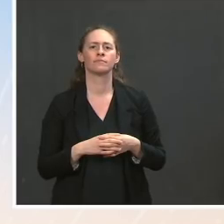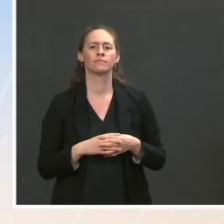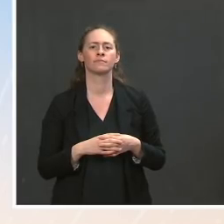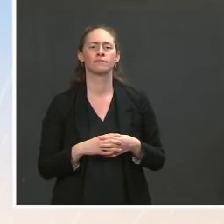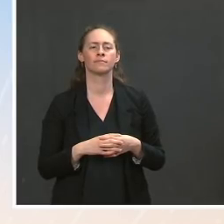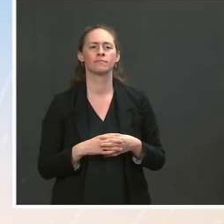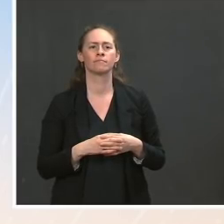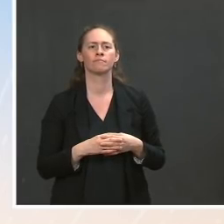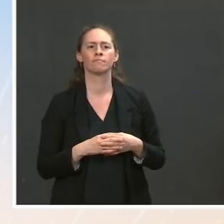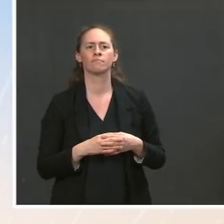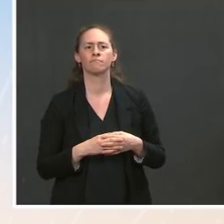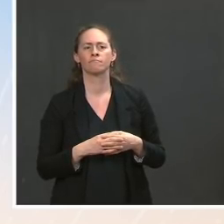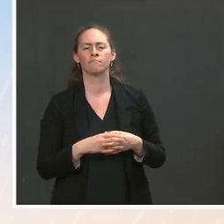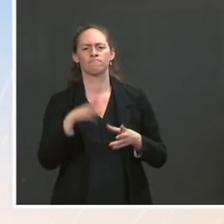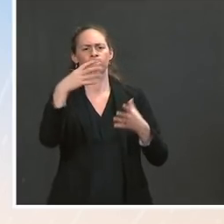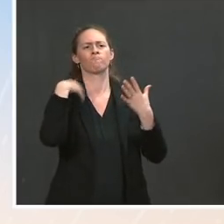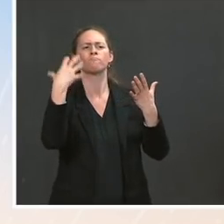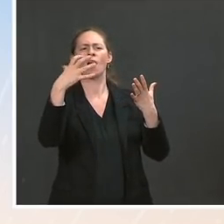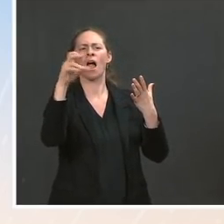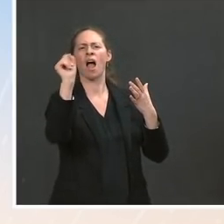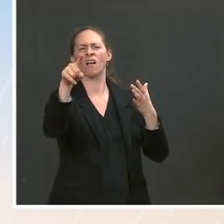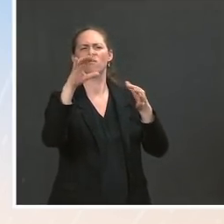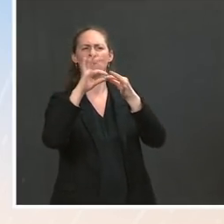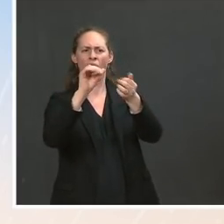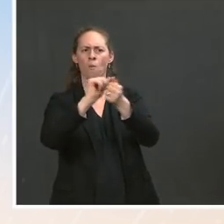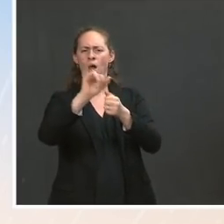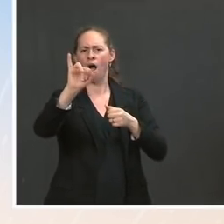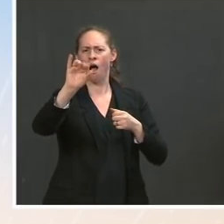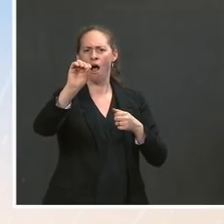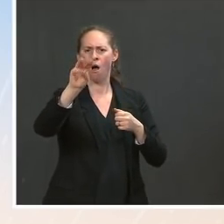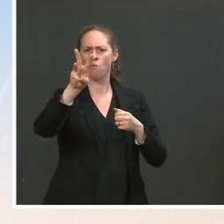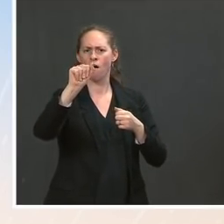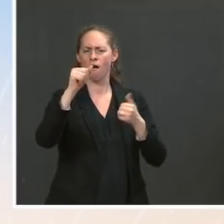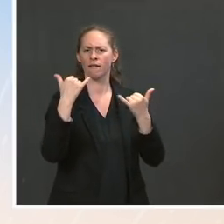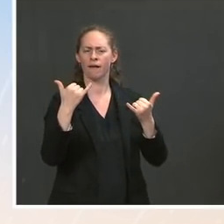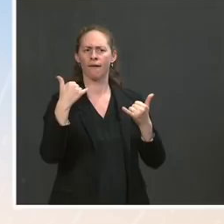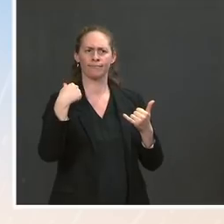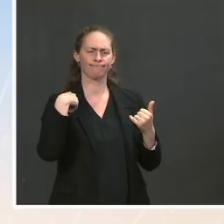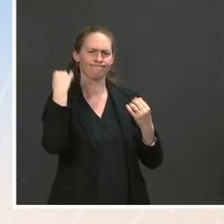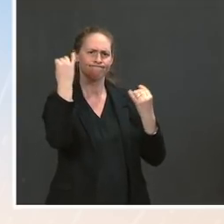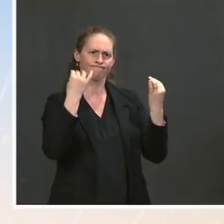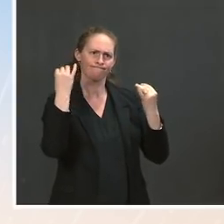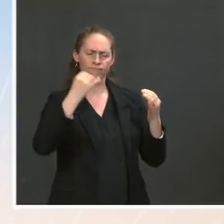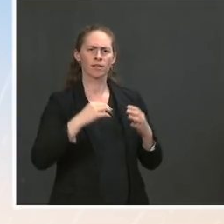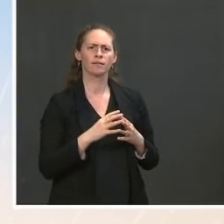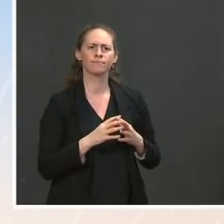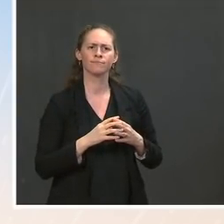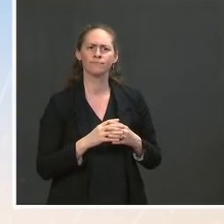Four Republican senators, in a letter to corporations, are calling the battle for Democrats to take back the seat